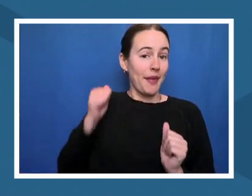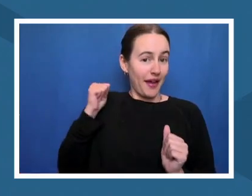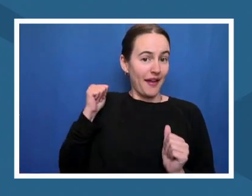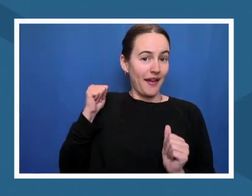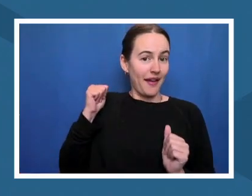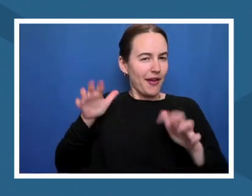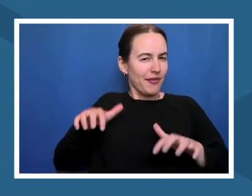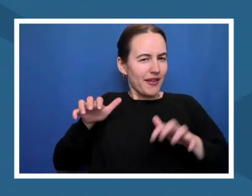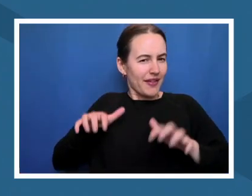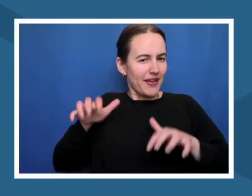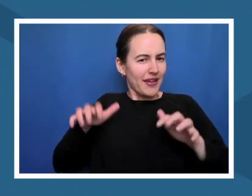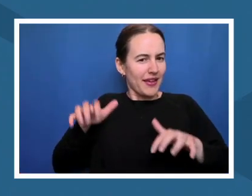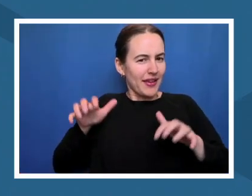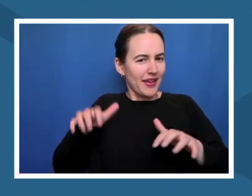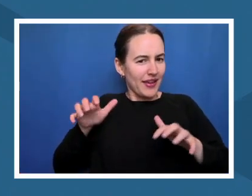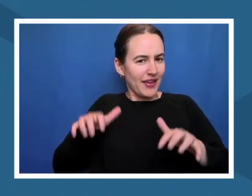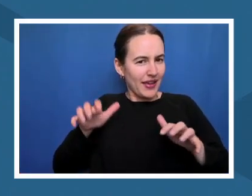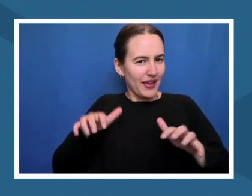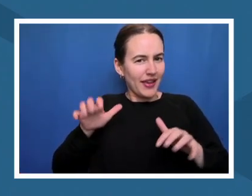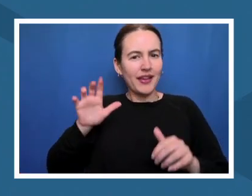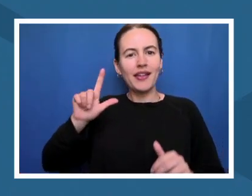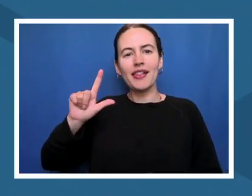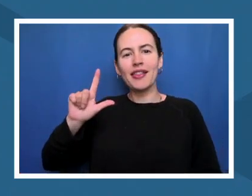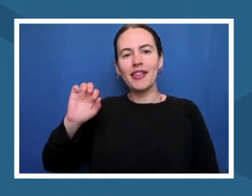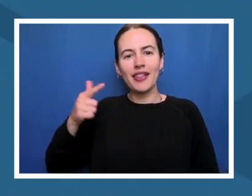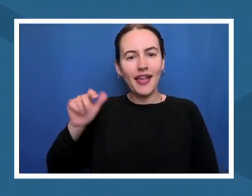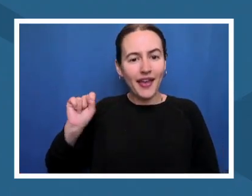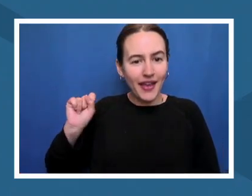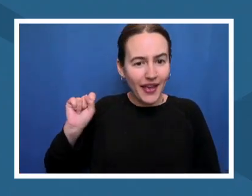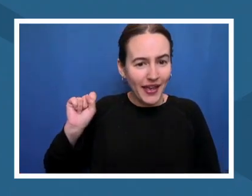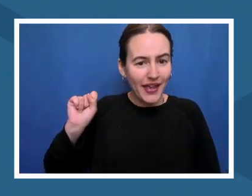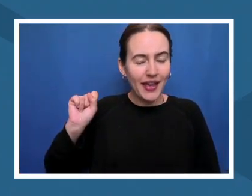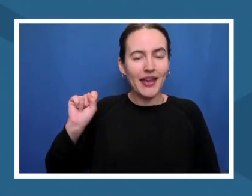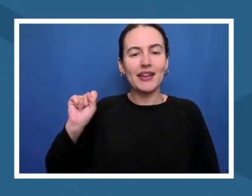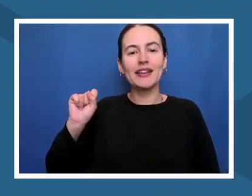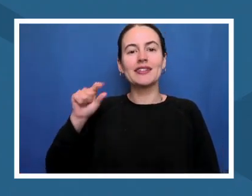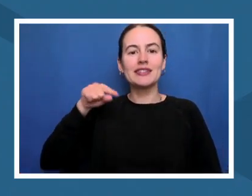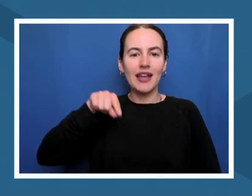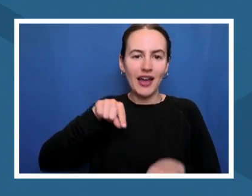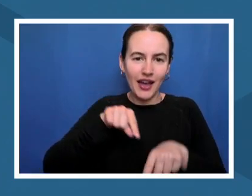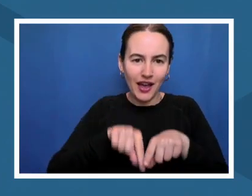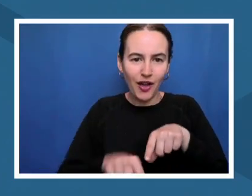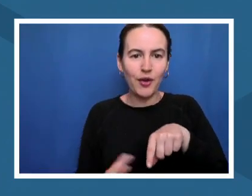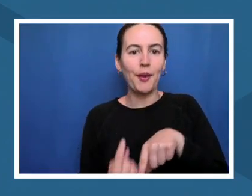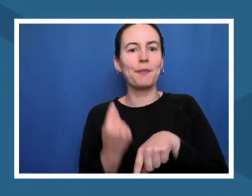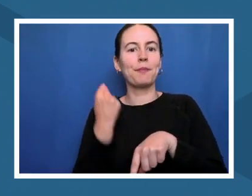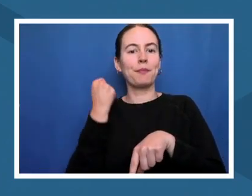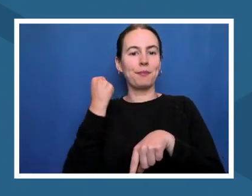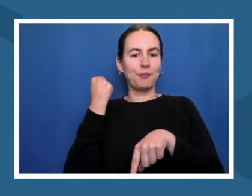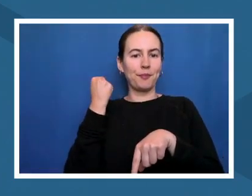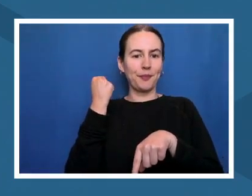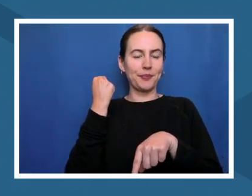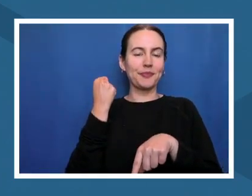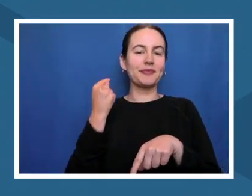heavy rain drops on your legs down and up